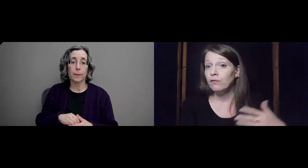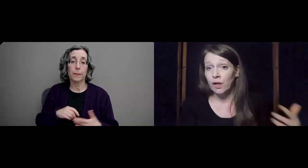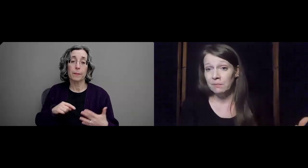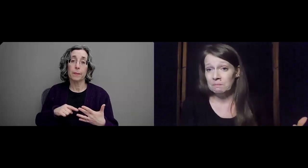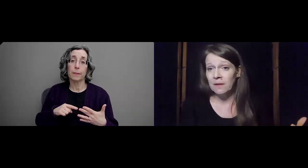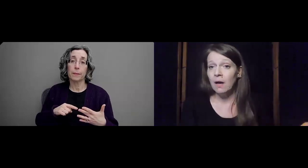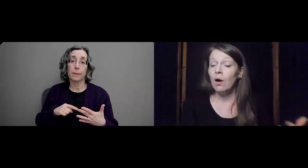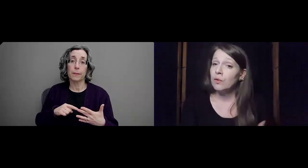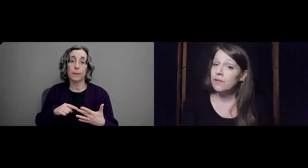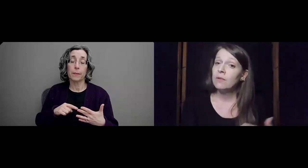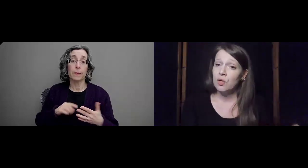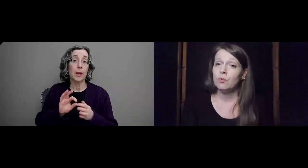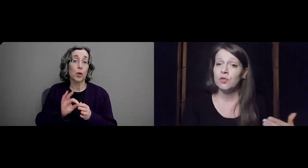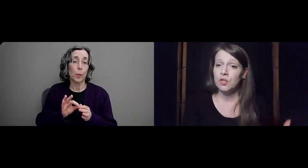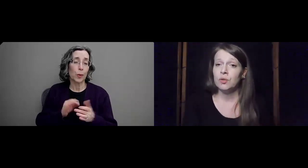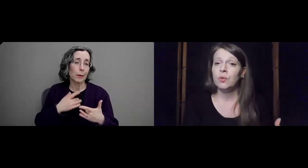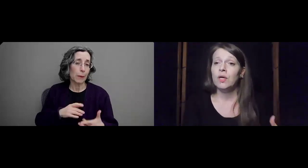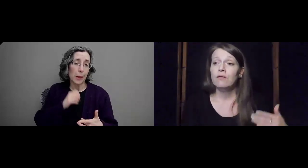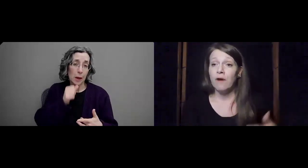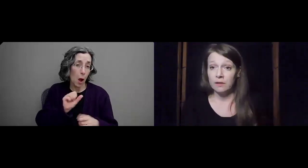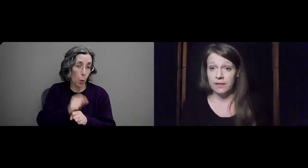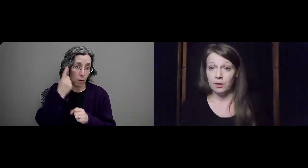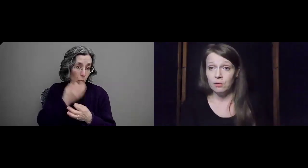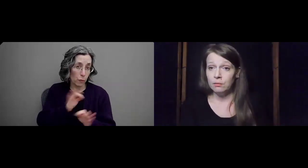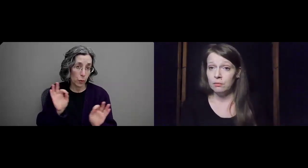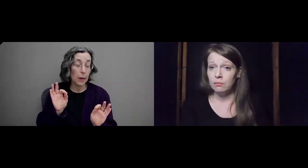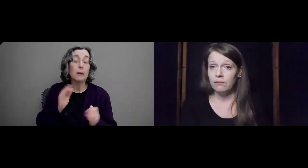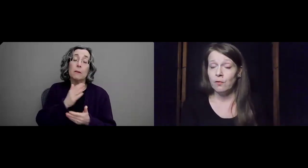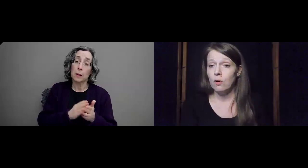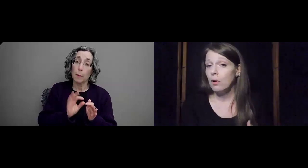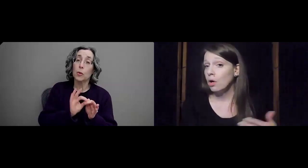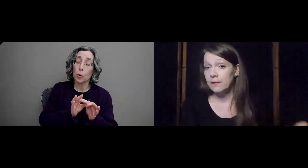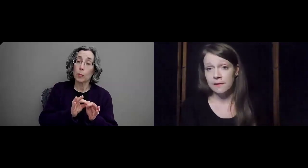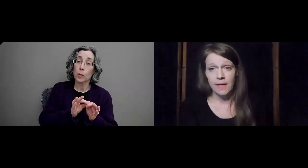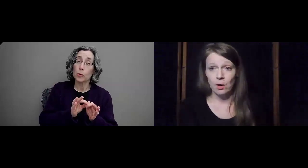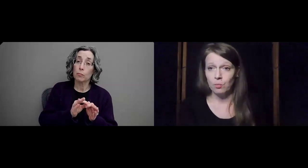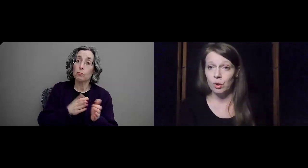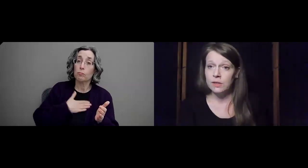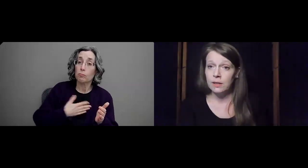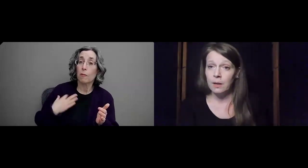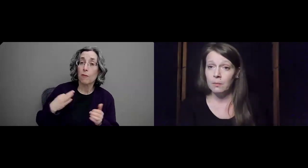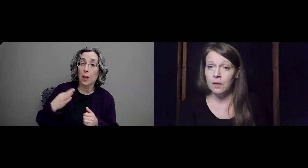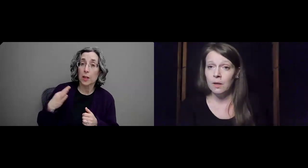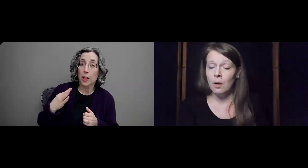Interpreters don't generally work on a -- for free, although